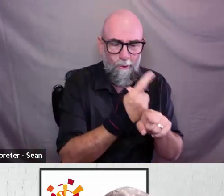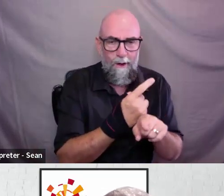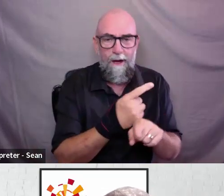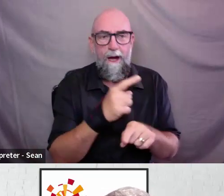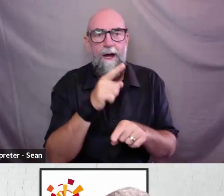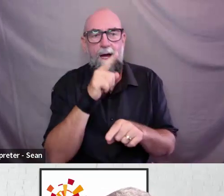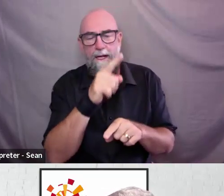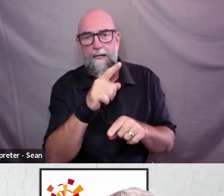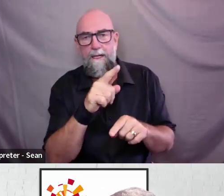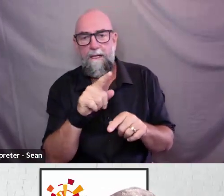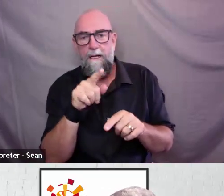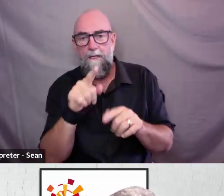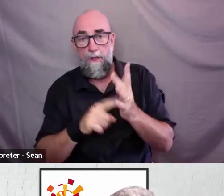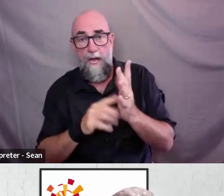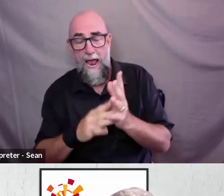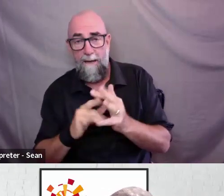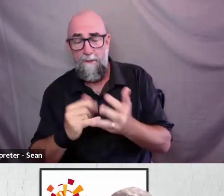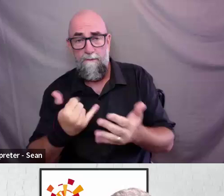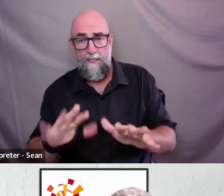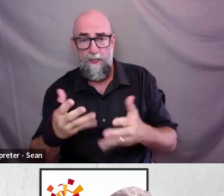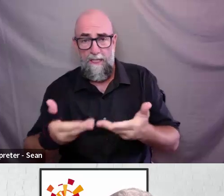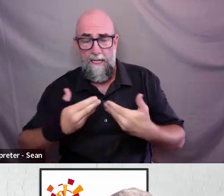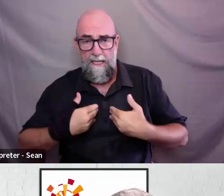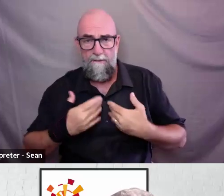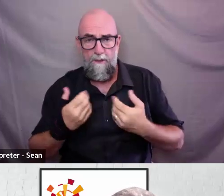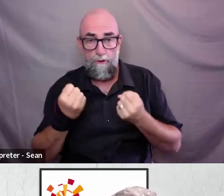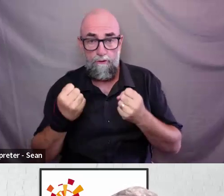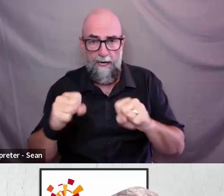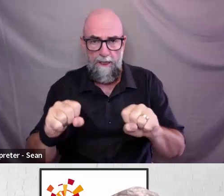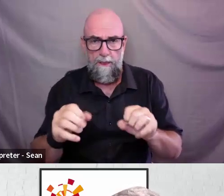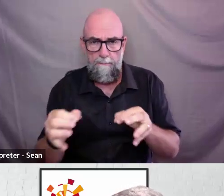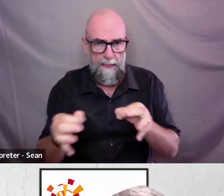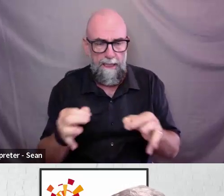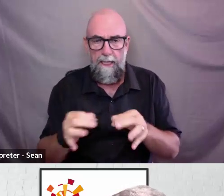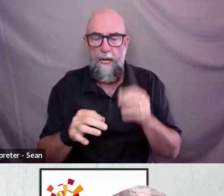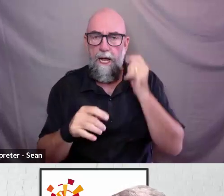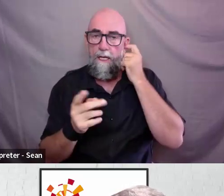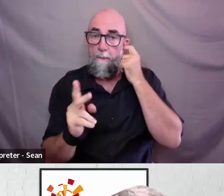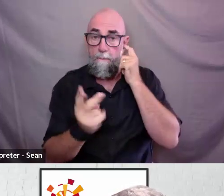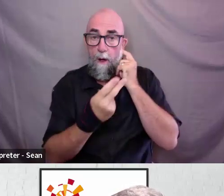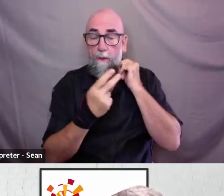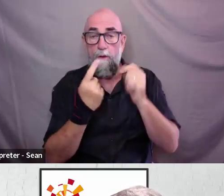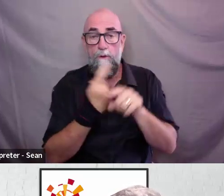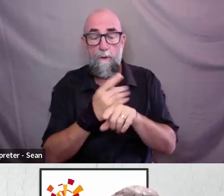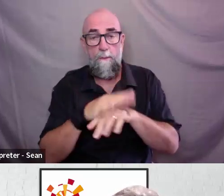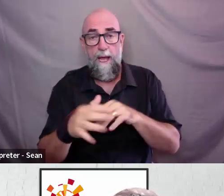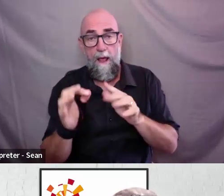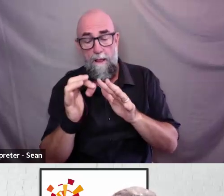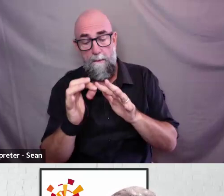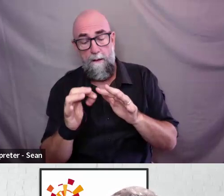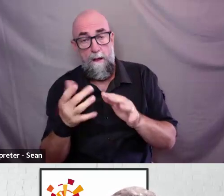role of the board. What, James, is the role of the board in terms of their responsibility to climate Justice and environmental